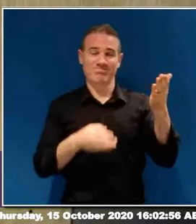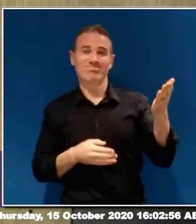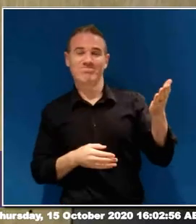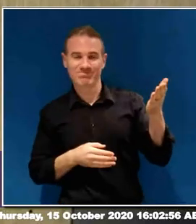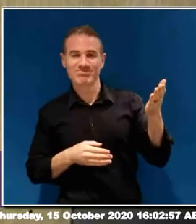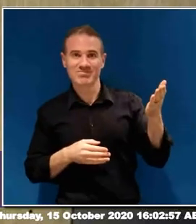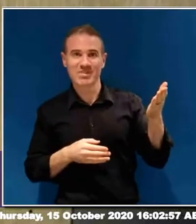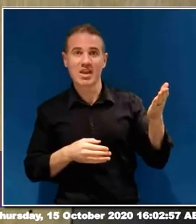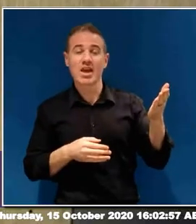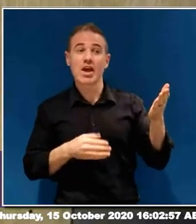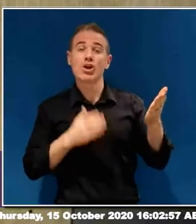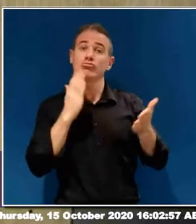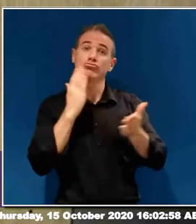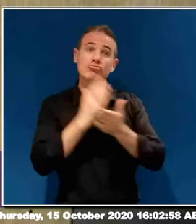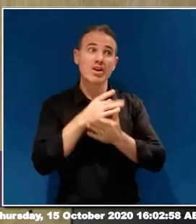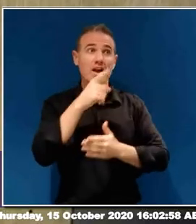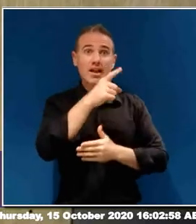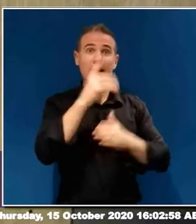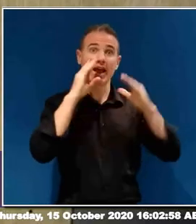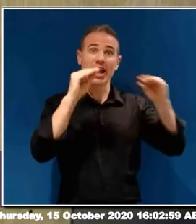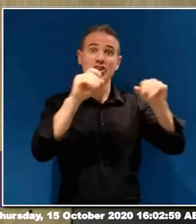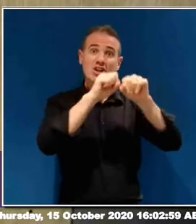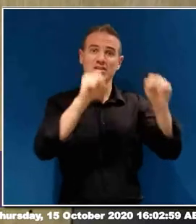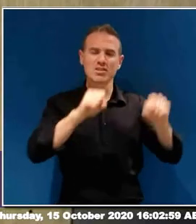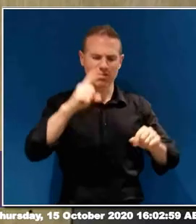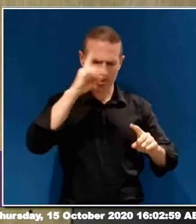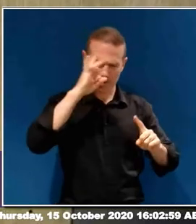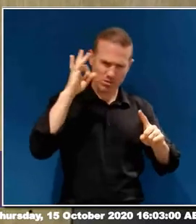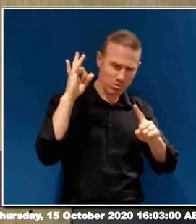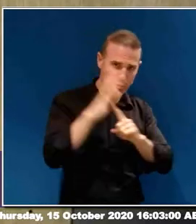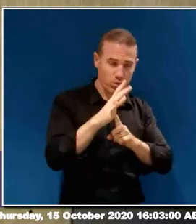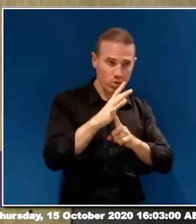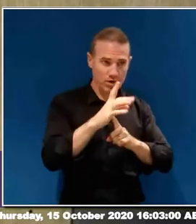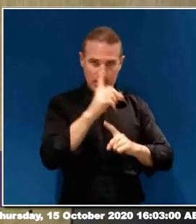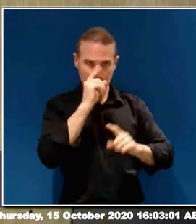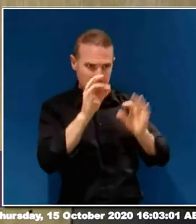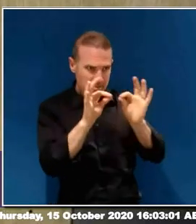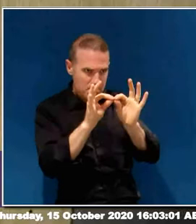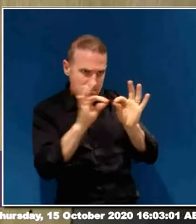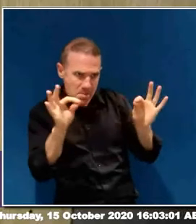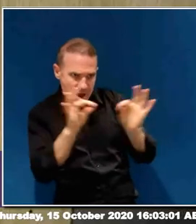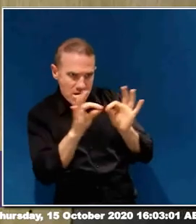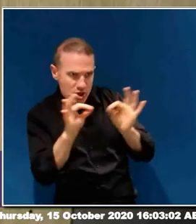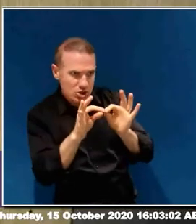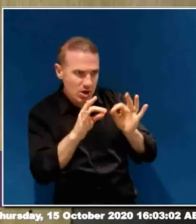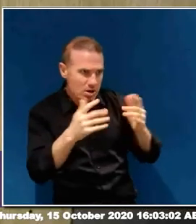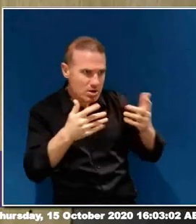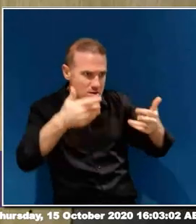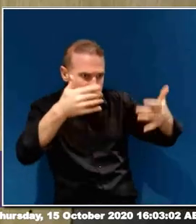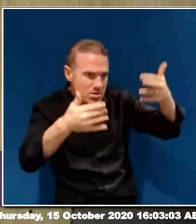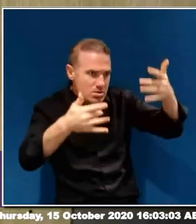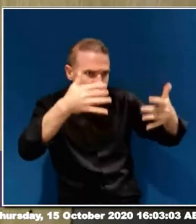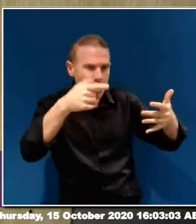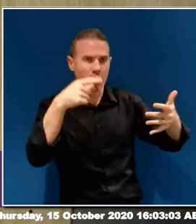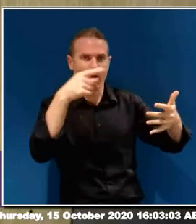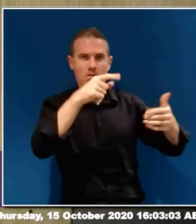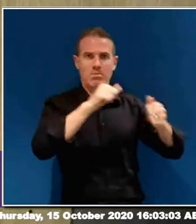Those outcomes are not bad in and of themselves, I mean, who can argue with better literacy and numeracy outcomes, that they are critically